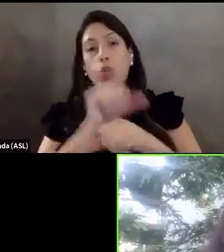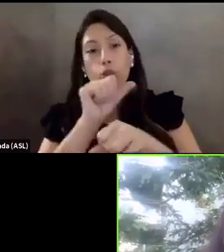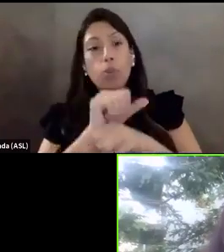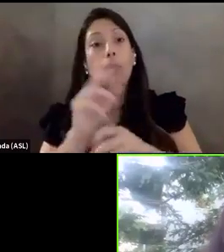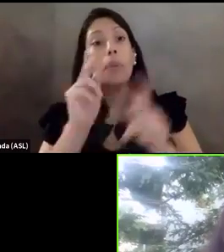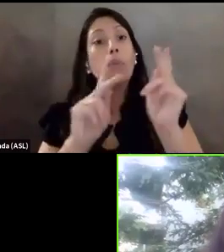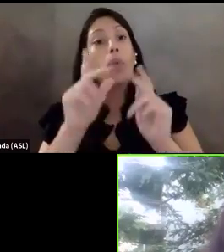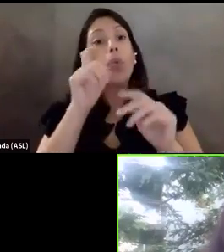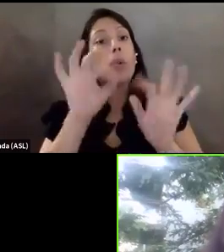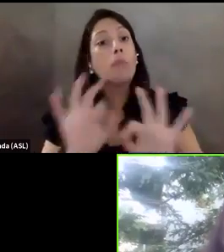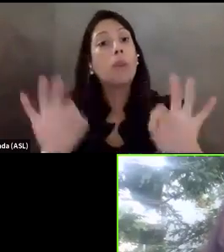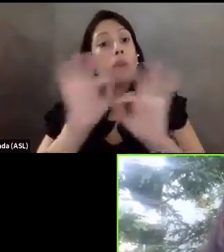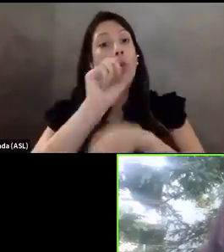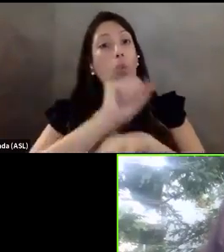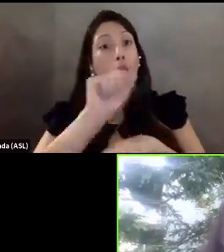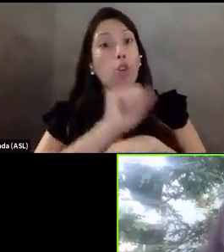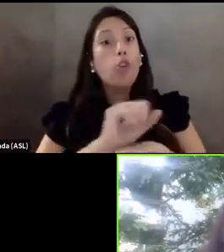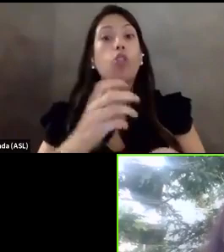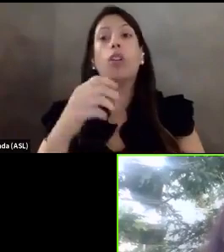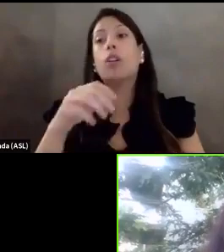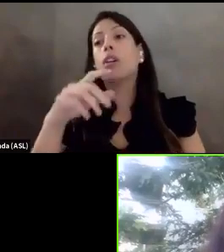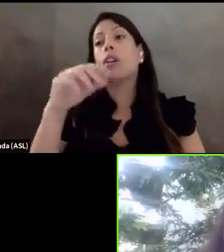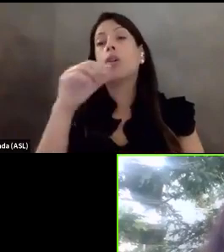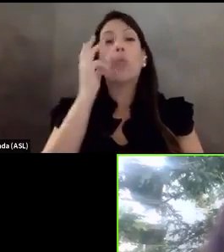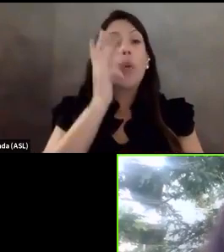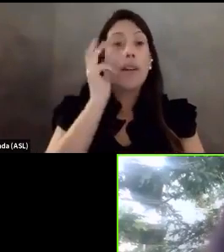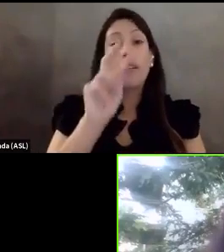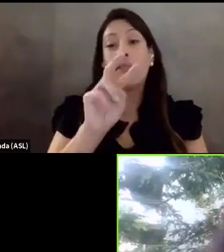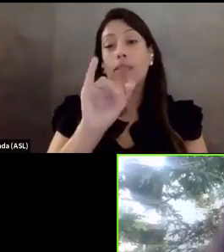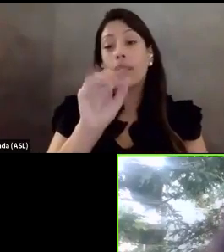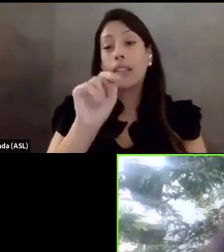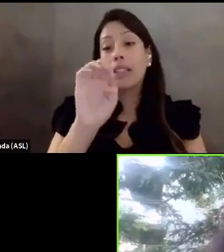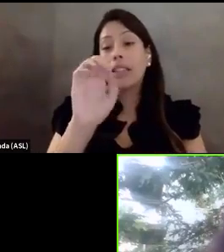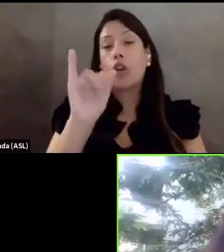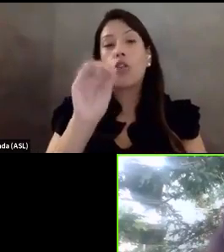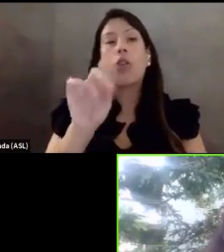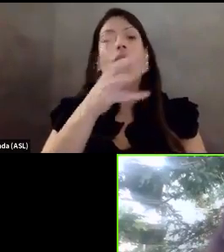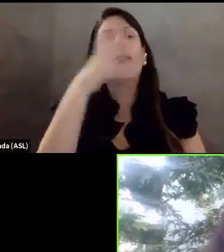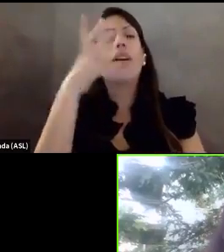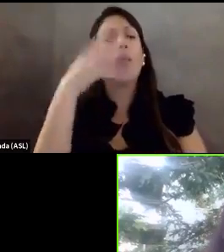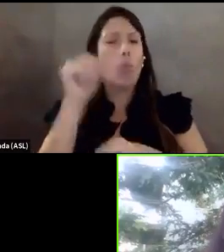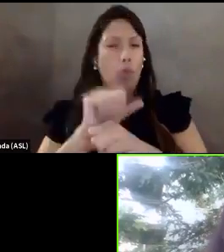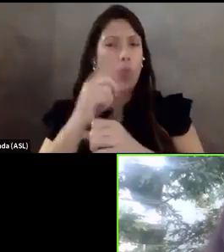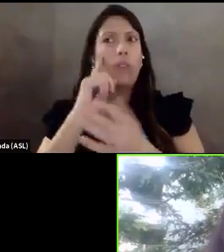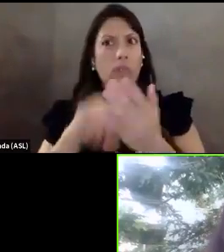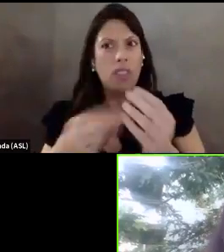wineries, now vineyards, et cetera, farm workers. And then we had a lot of other discrete